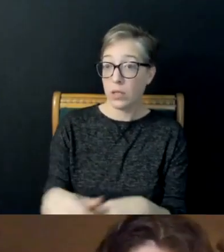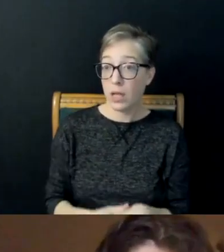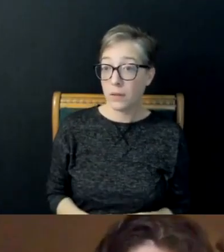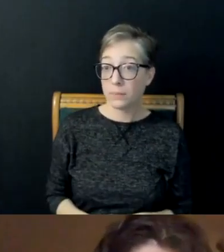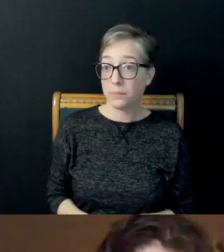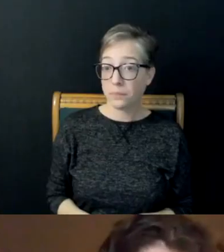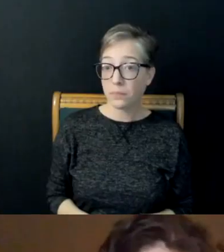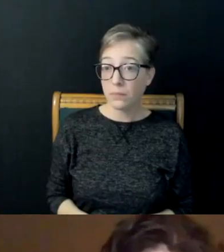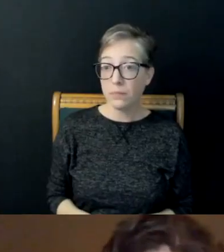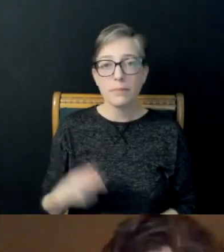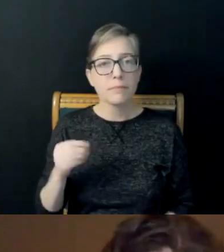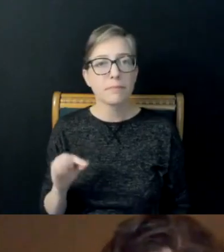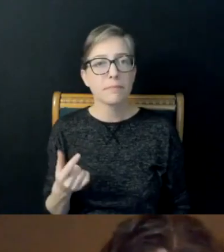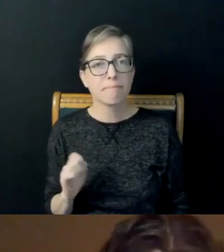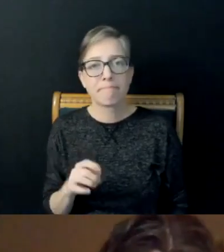I don't know of any hospitals that are doing that.